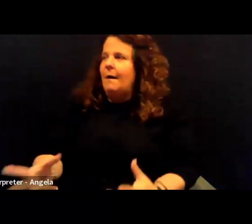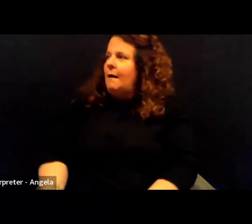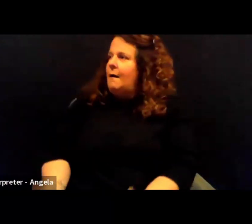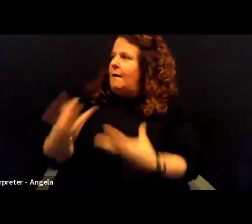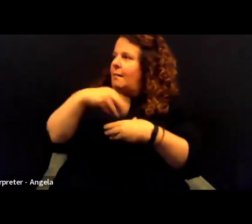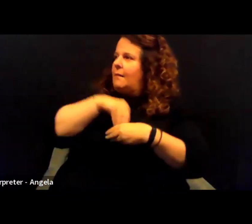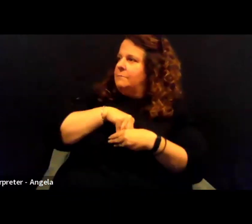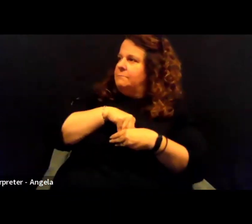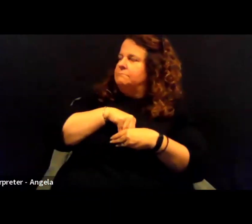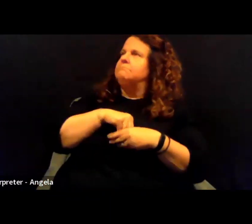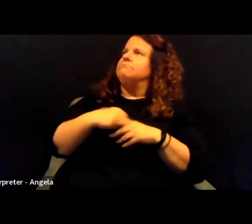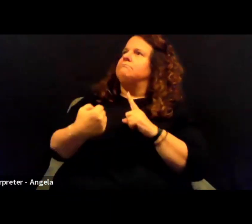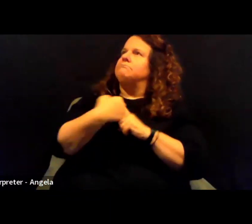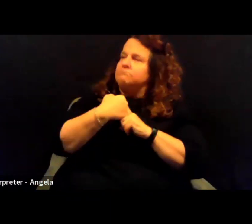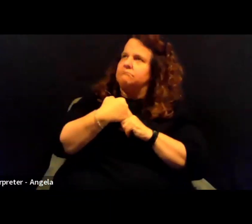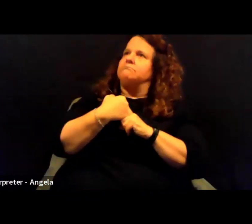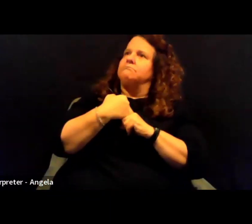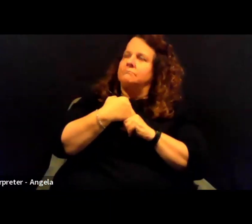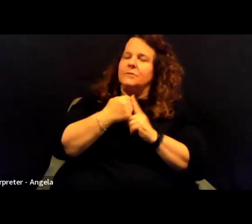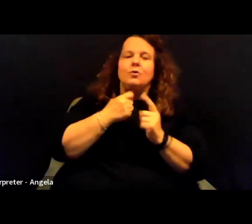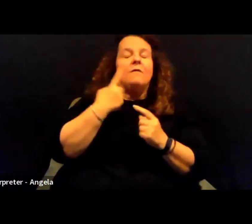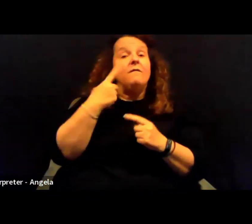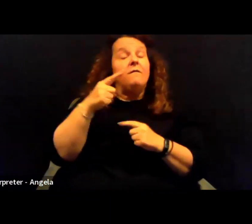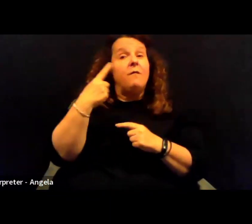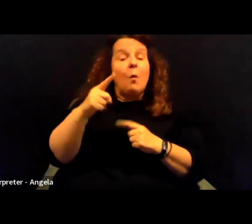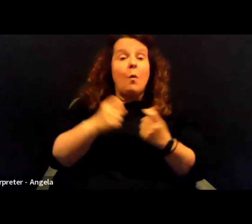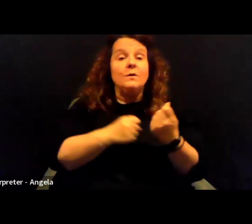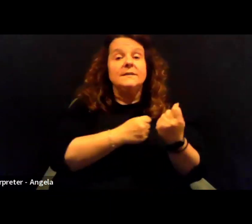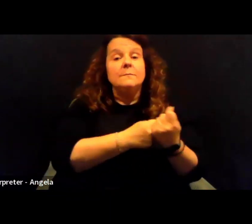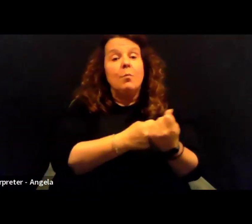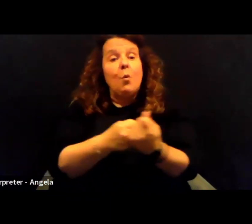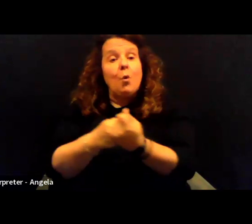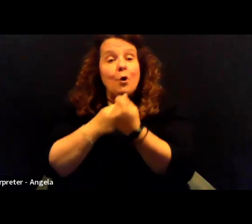supporting the communities that you serve.